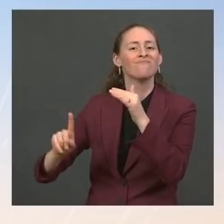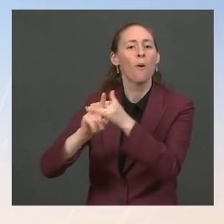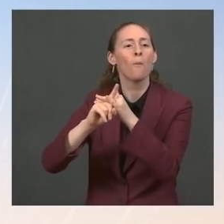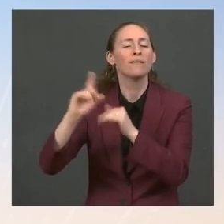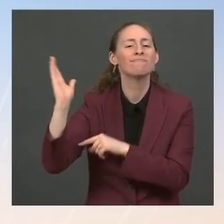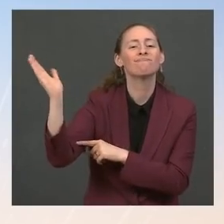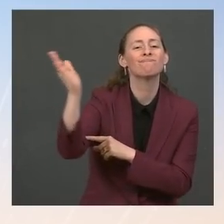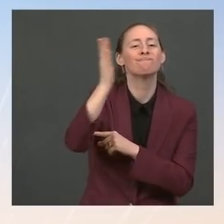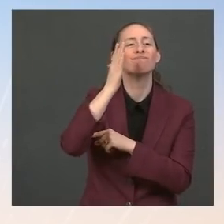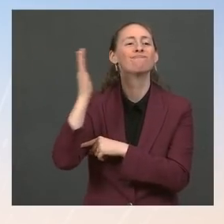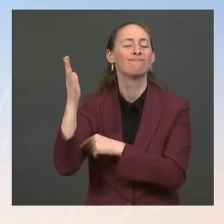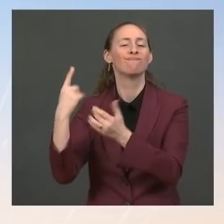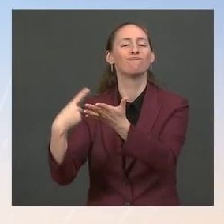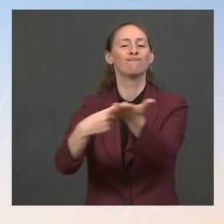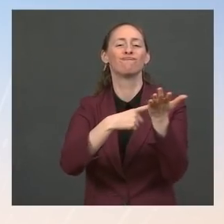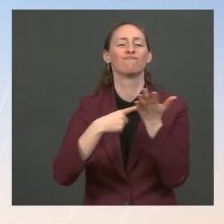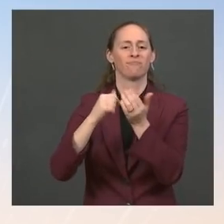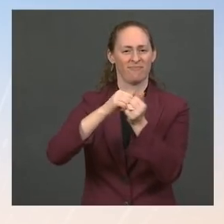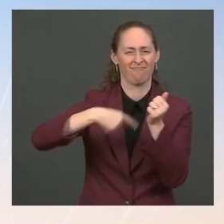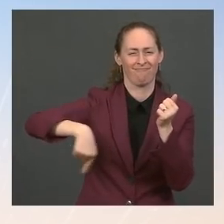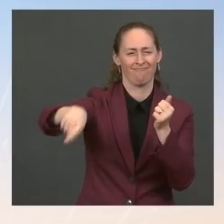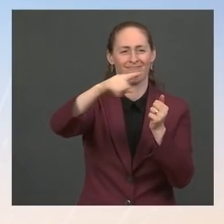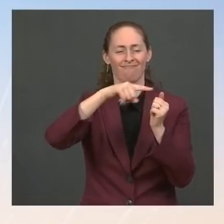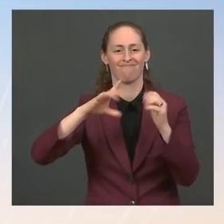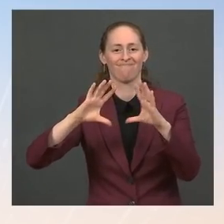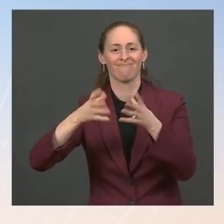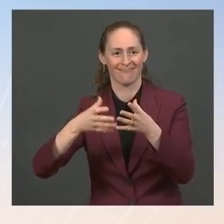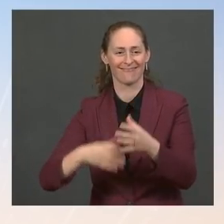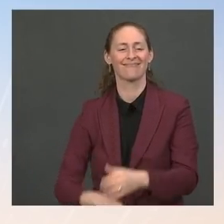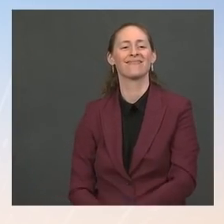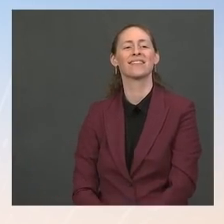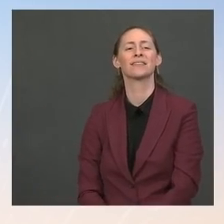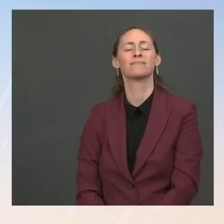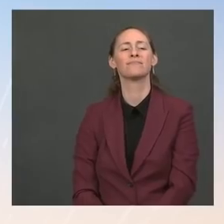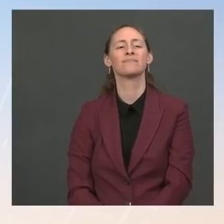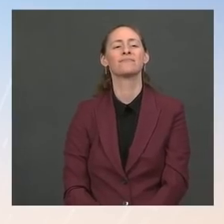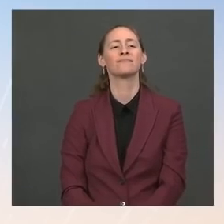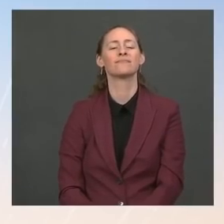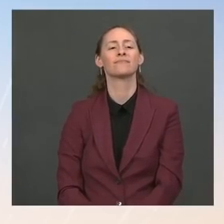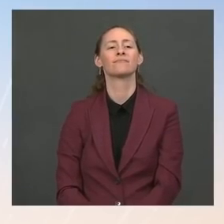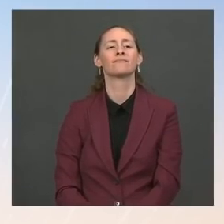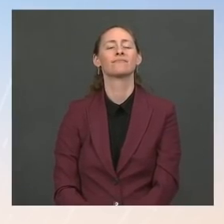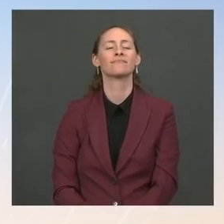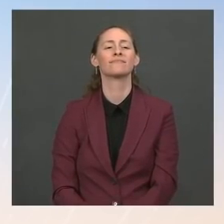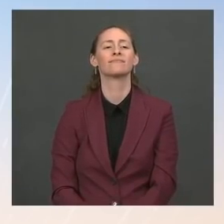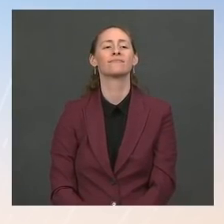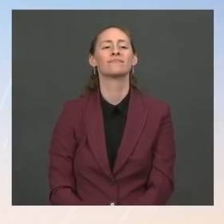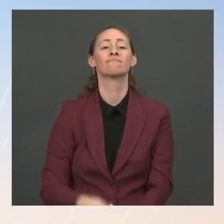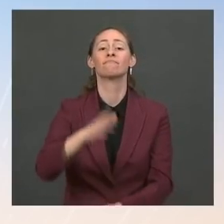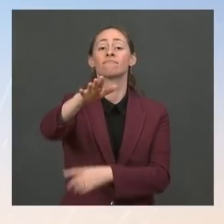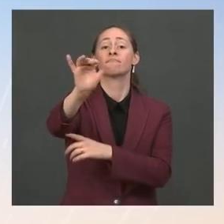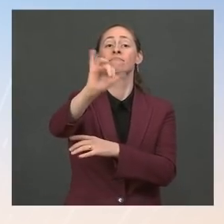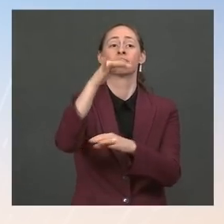a bipartisan bill-signing ceremony for his Bipartisan Infrastructure Deal, where he will be joined by members of Congress